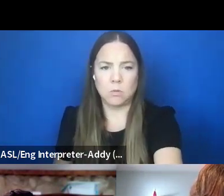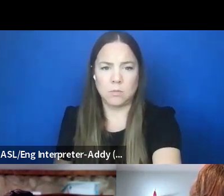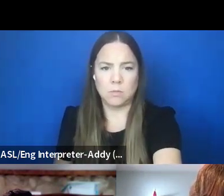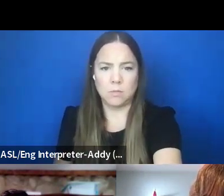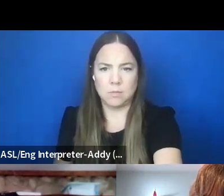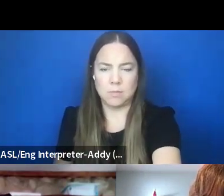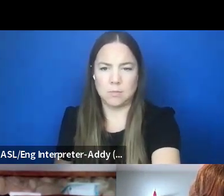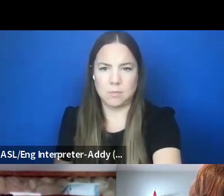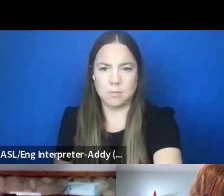Don Dew: Maybe not